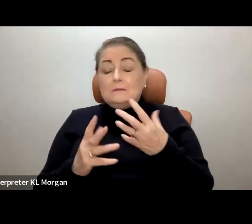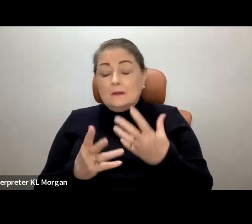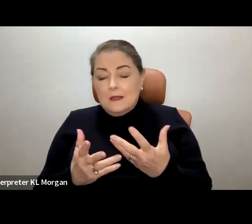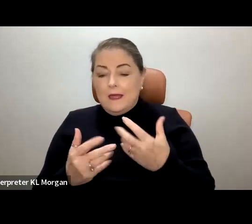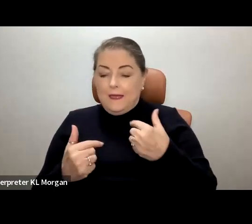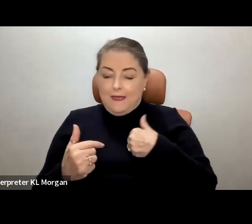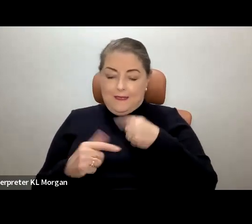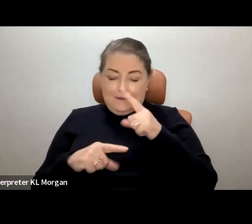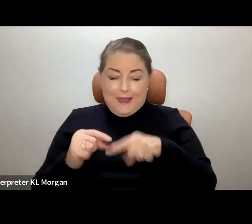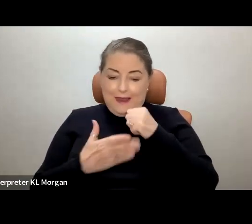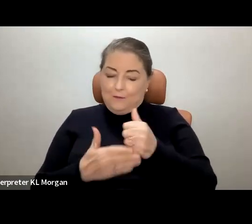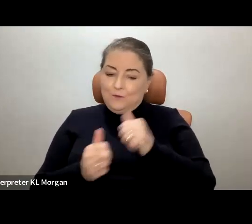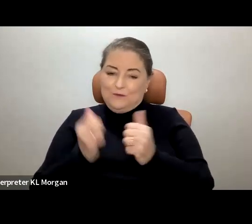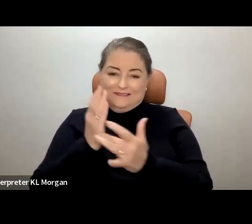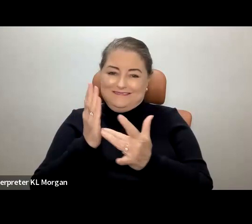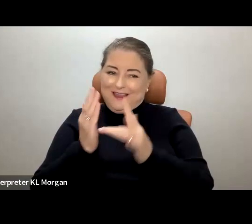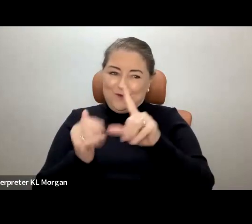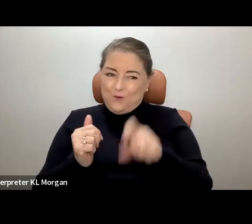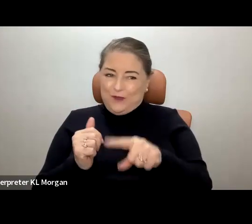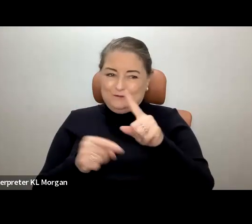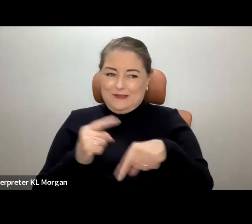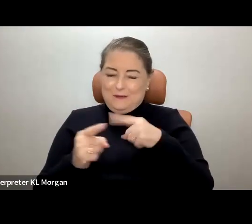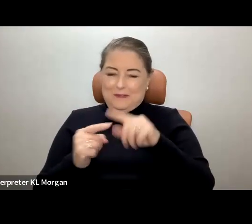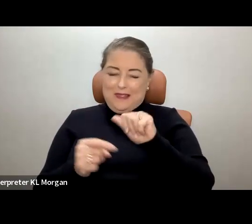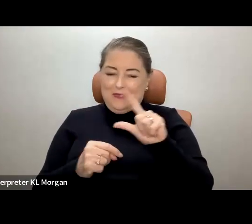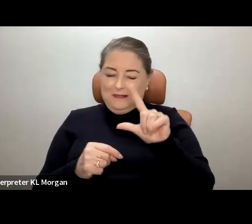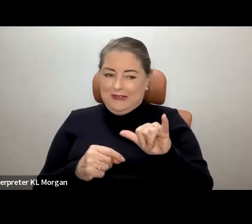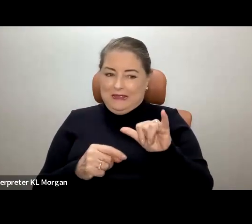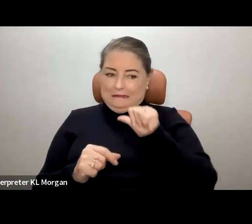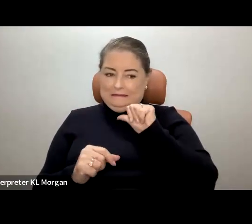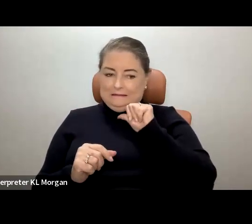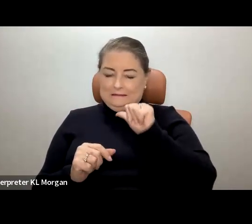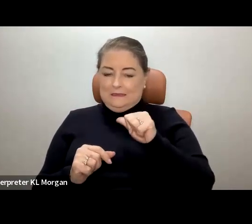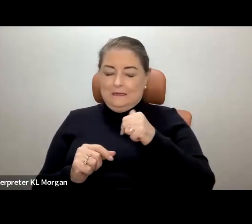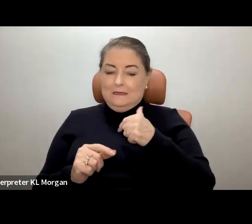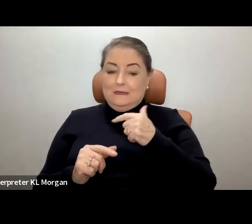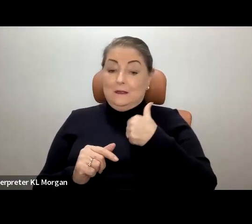can't help you with technical questions that you have about Ally. My interest in this conversation was having a